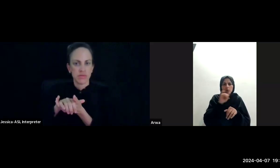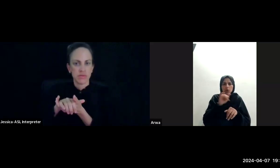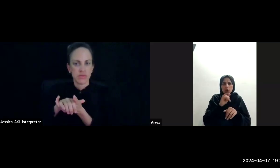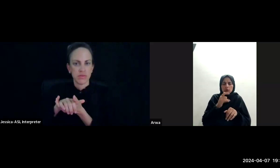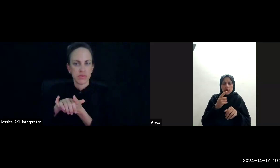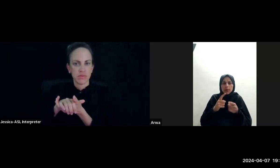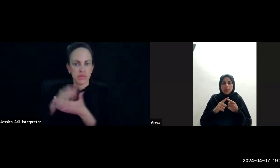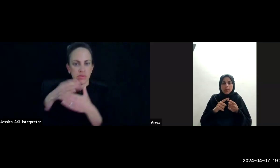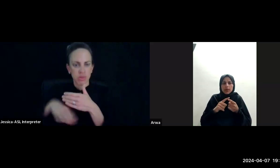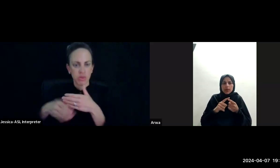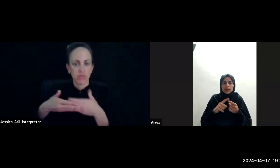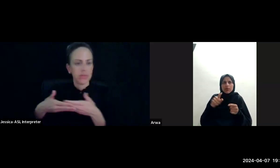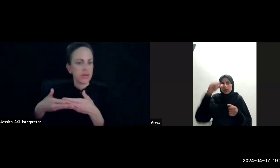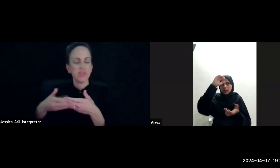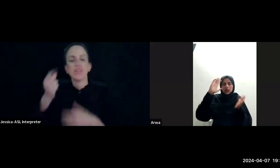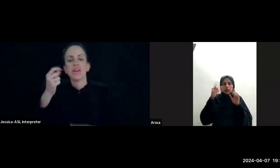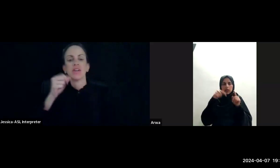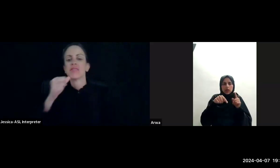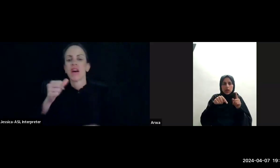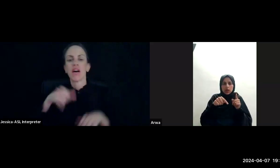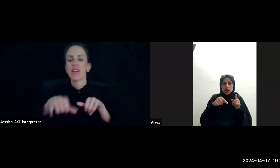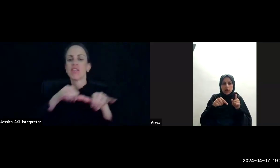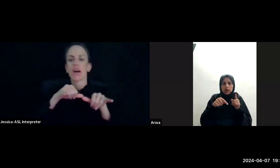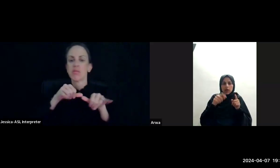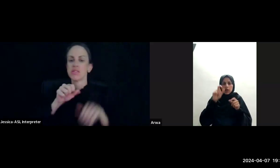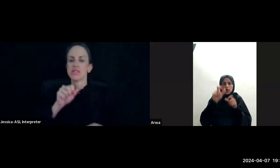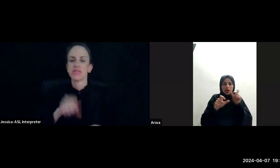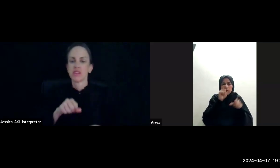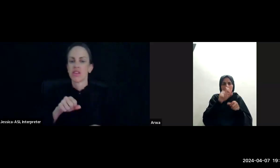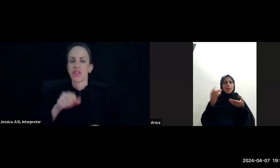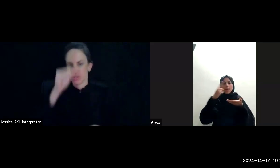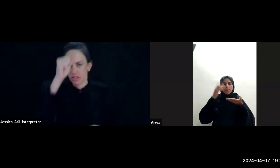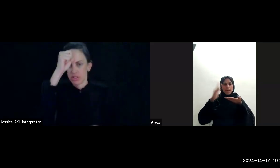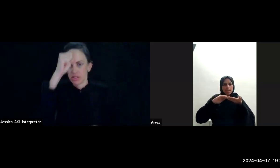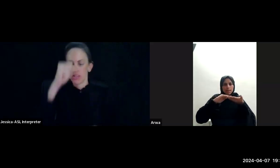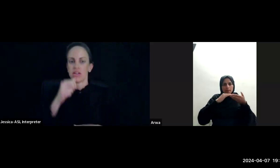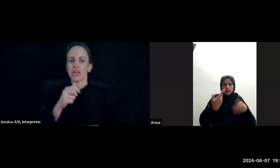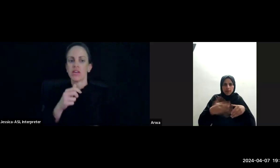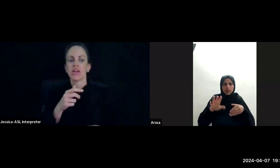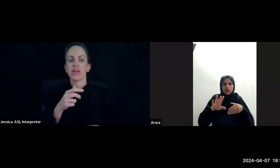southern part of India where such blood related marriages are not in common but that is you know